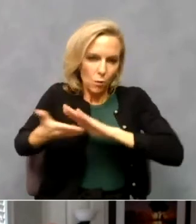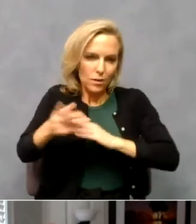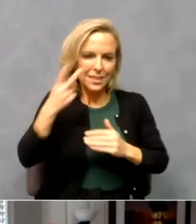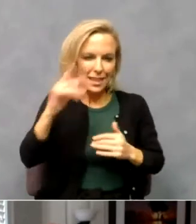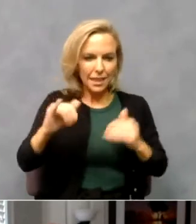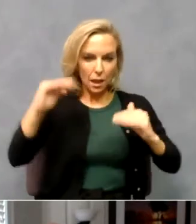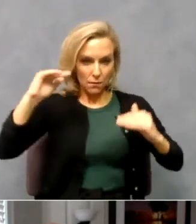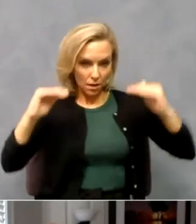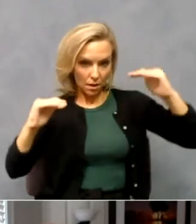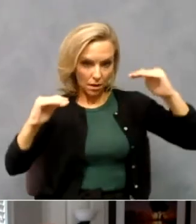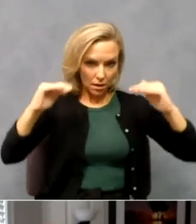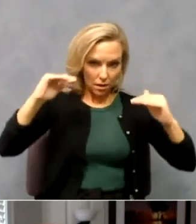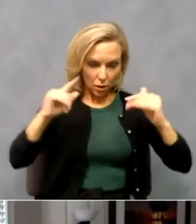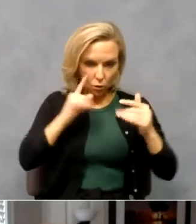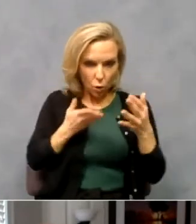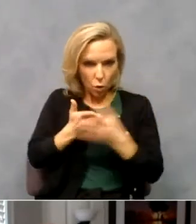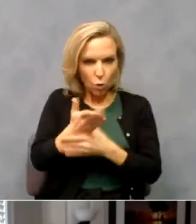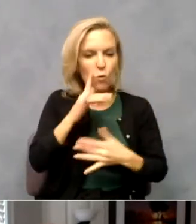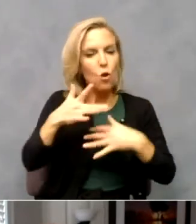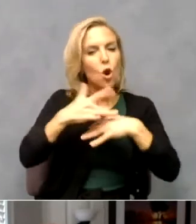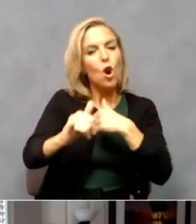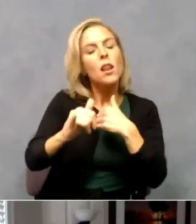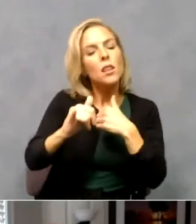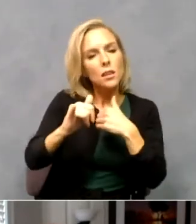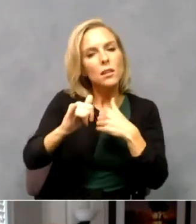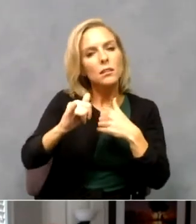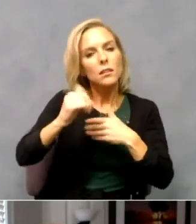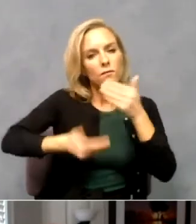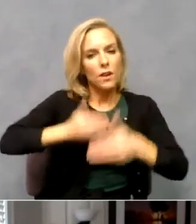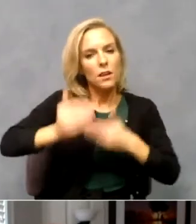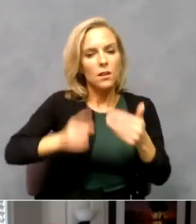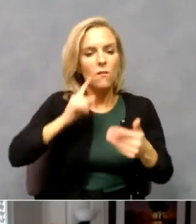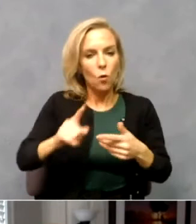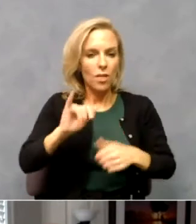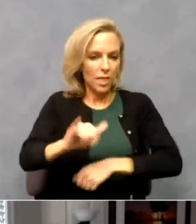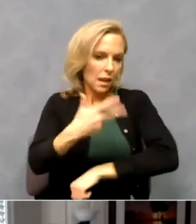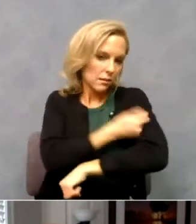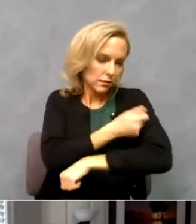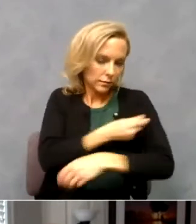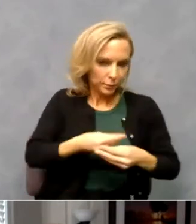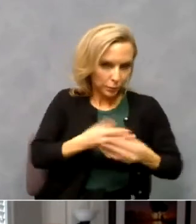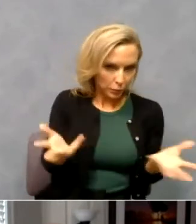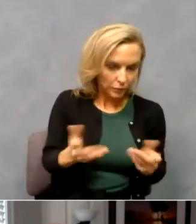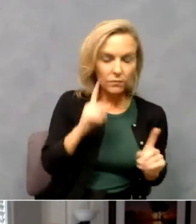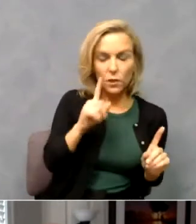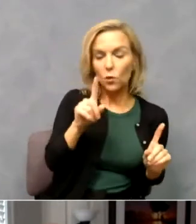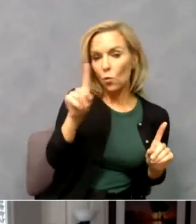through these early phases of vaccine deployment. Now, for one a Kentucky and